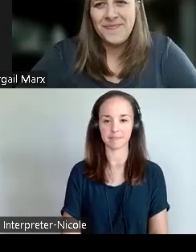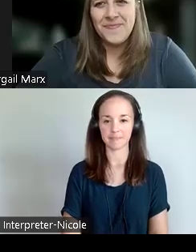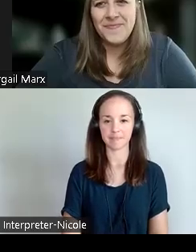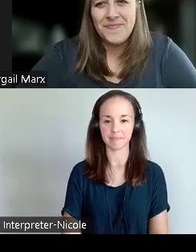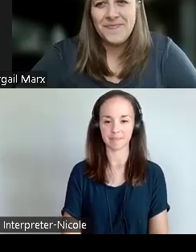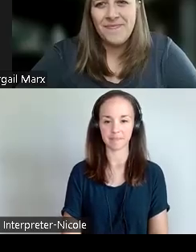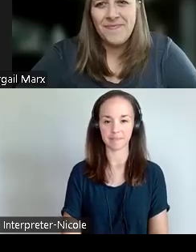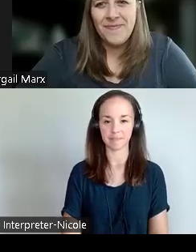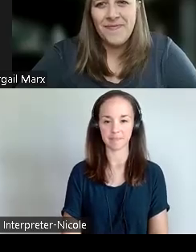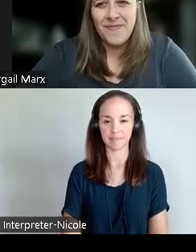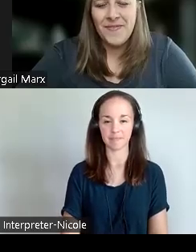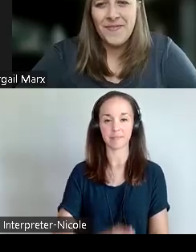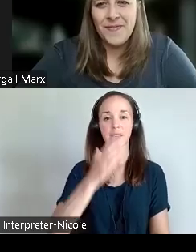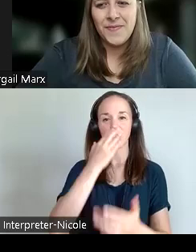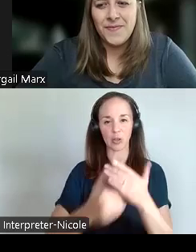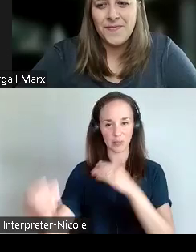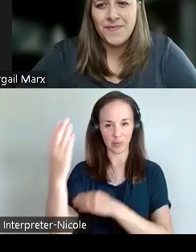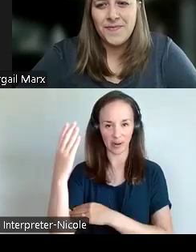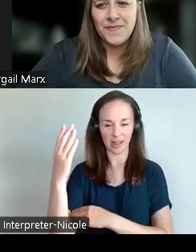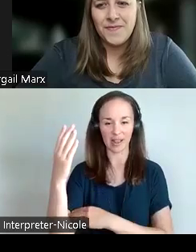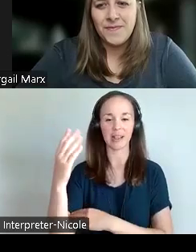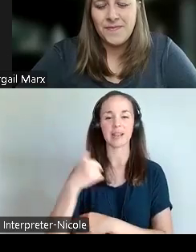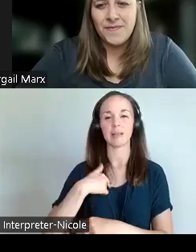Laura: Good morning, everyone. This is Laura Plummer.